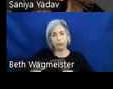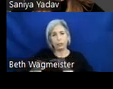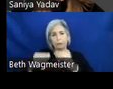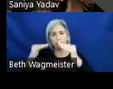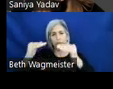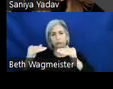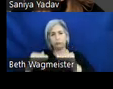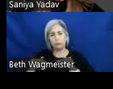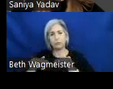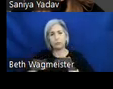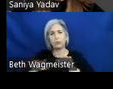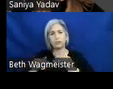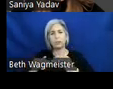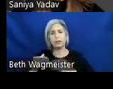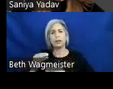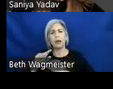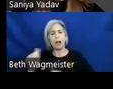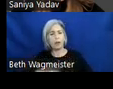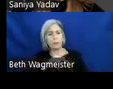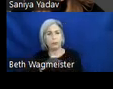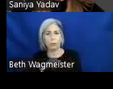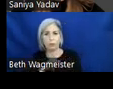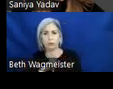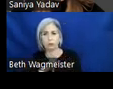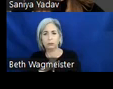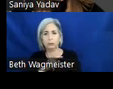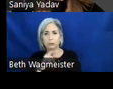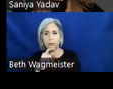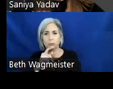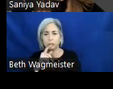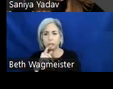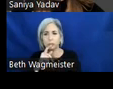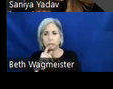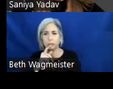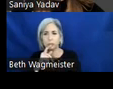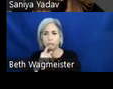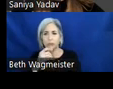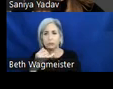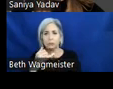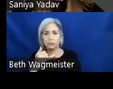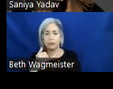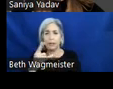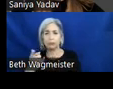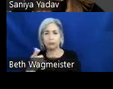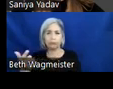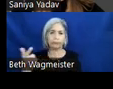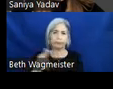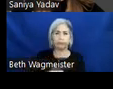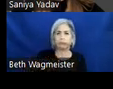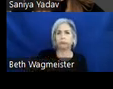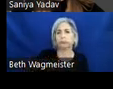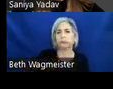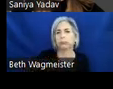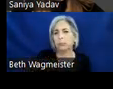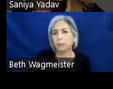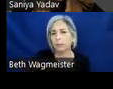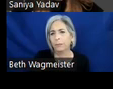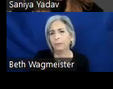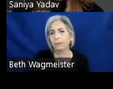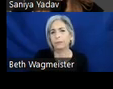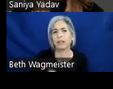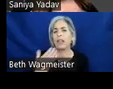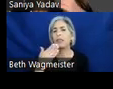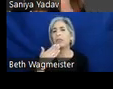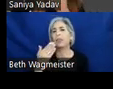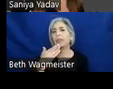dive deeper into building personas. >> LOYAL TRUONG: Thank you. Here are